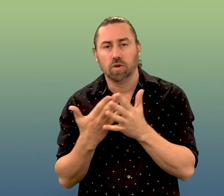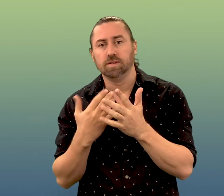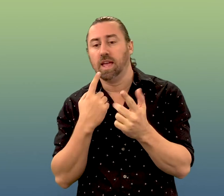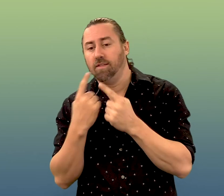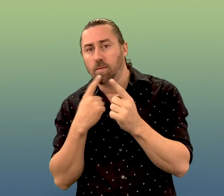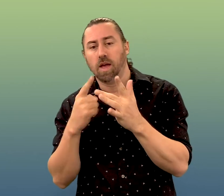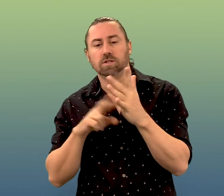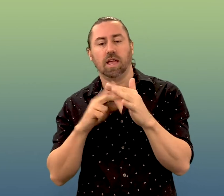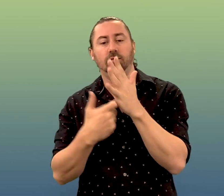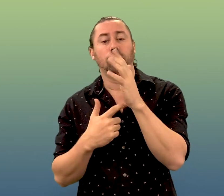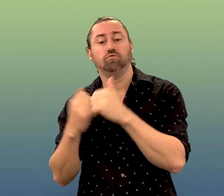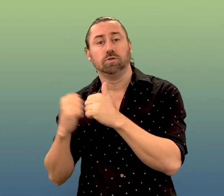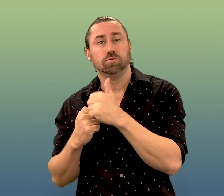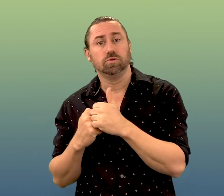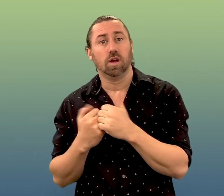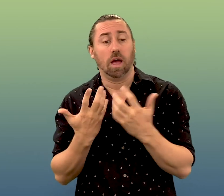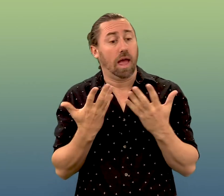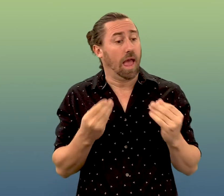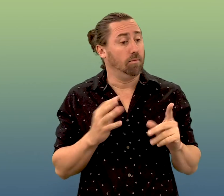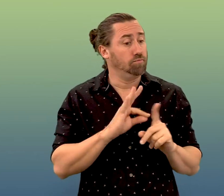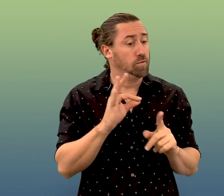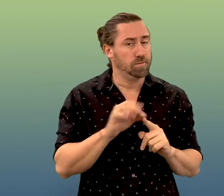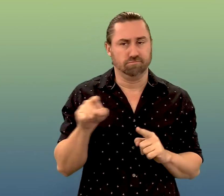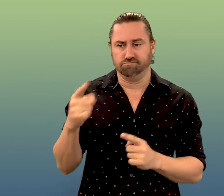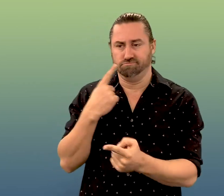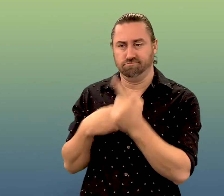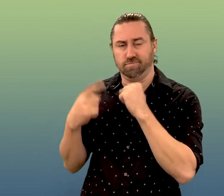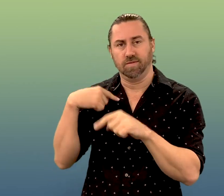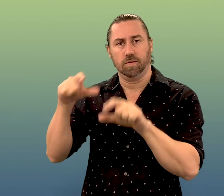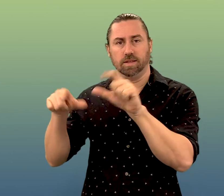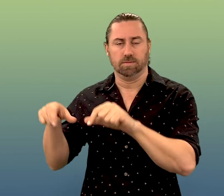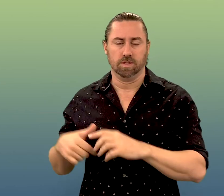information and infrastructure will be improved using customer feedback.